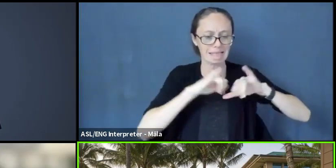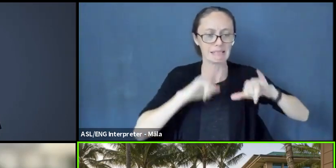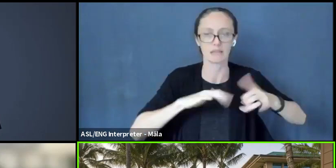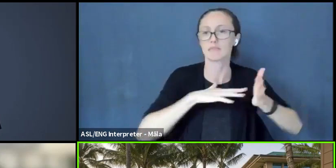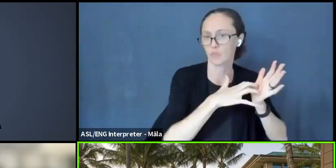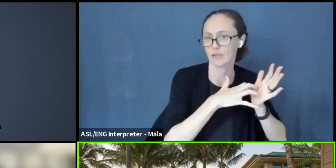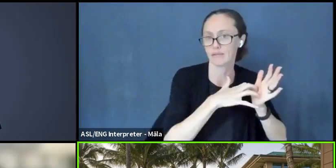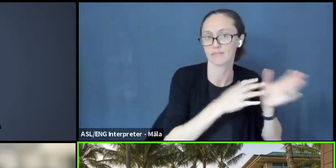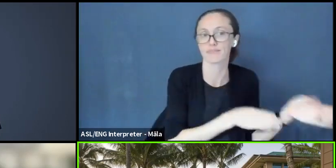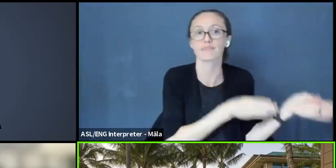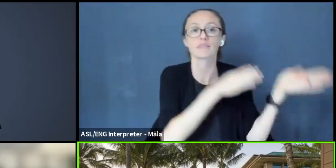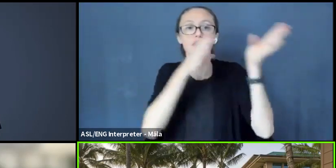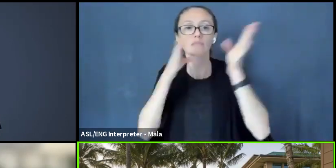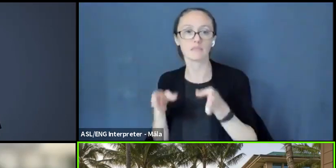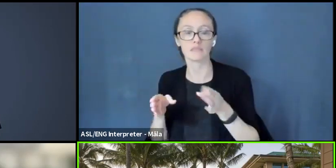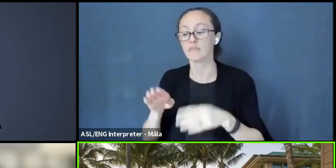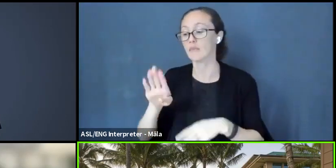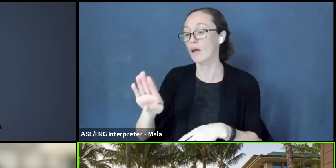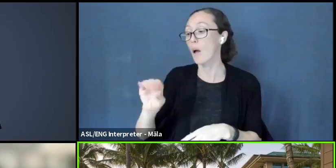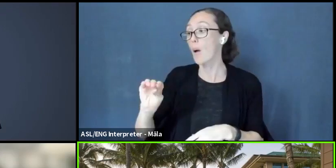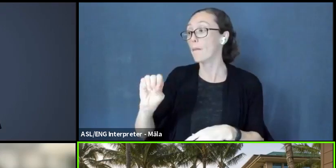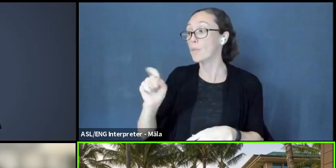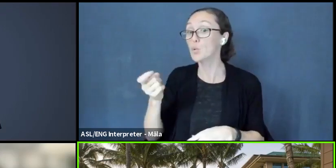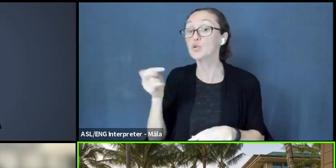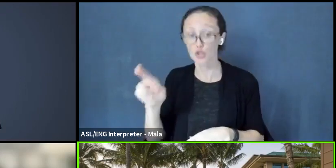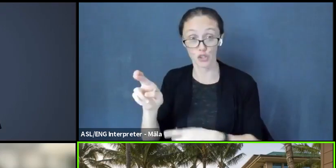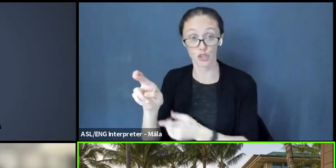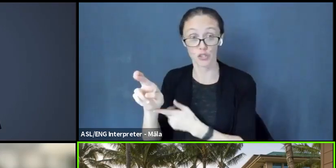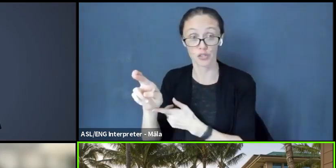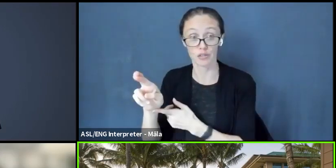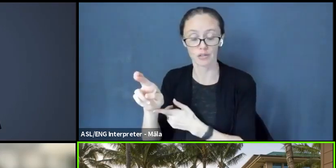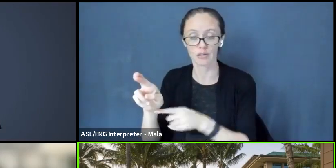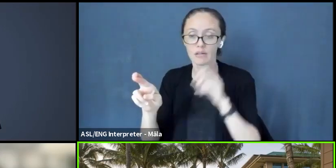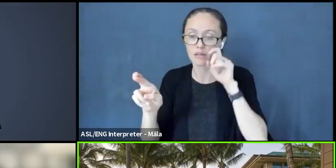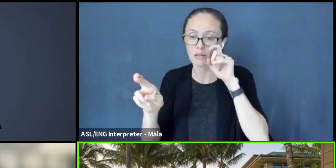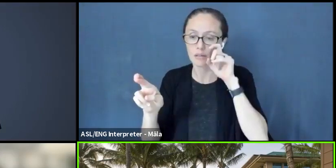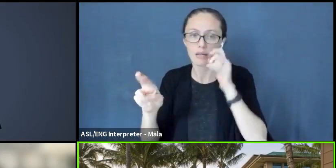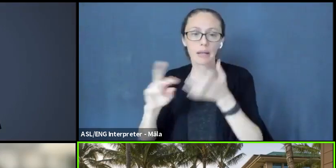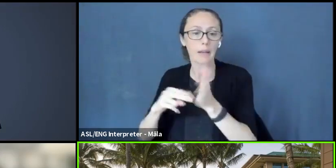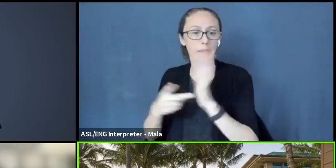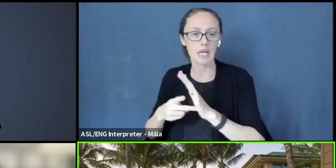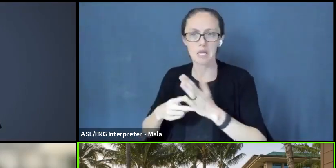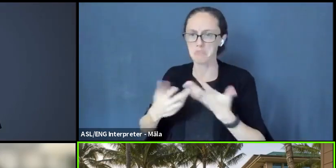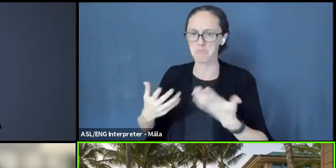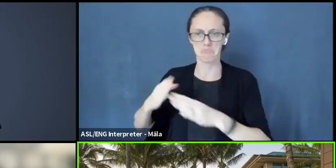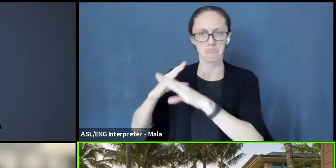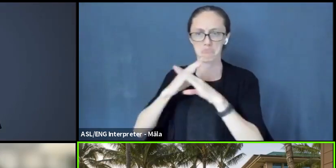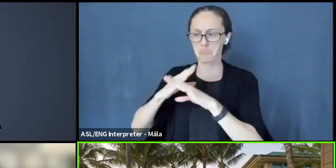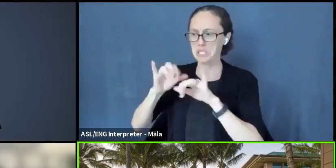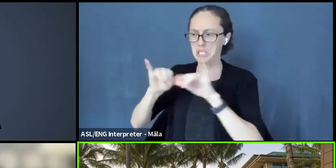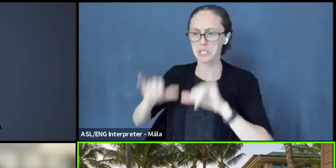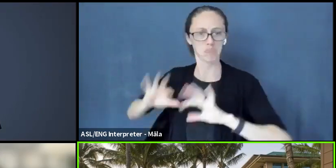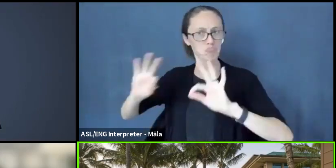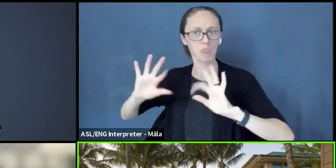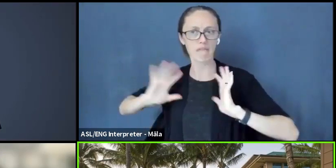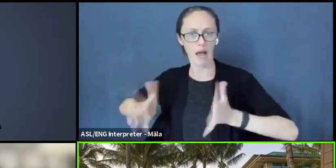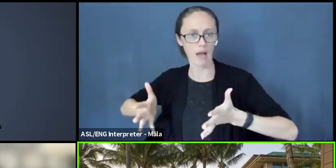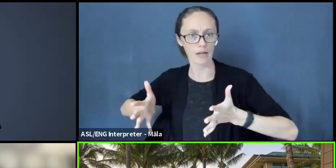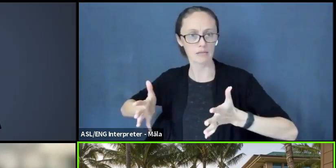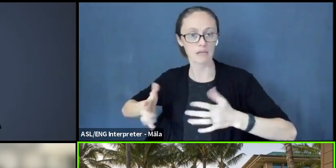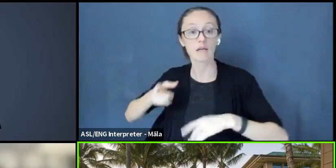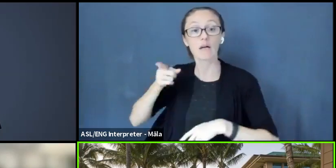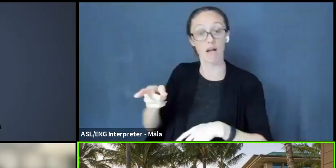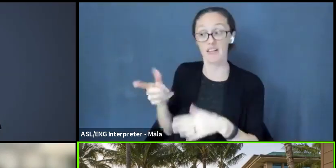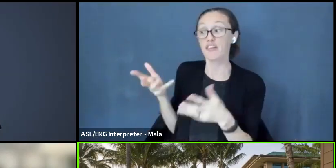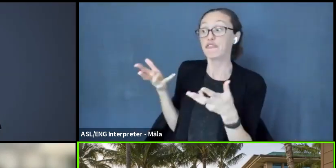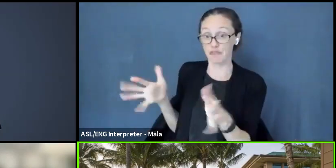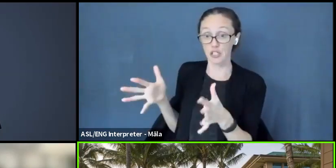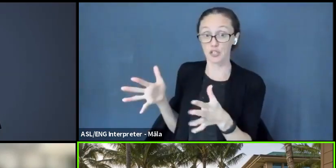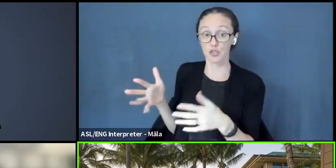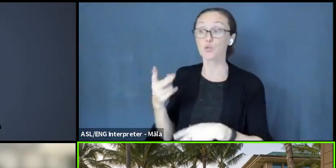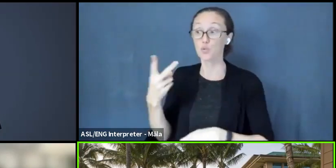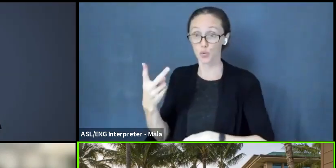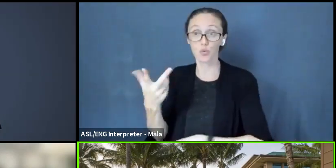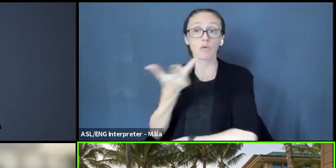Booster is really meant for those not immunocompromised who already received their two doses if this